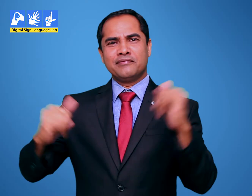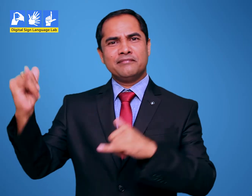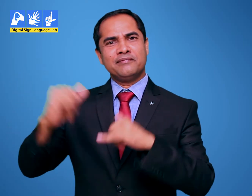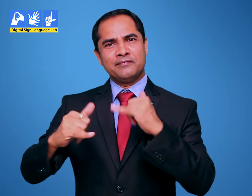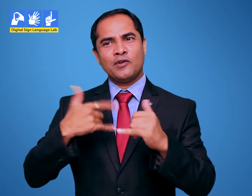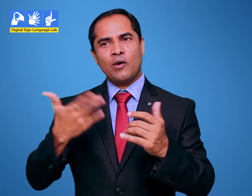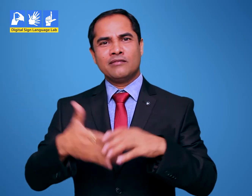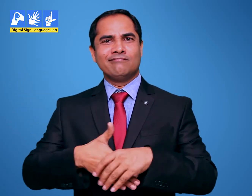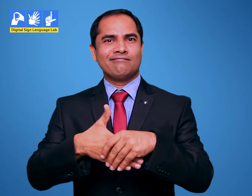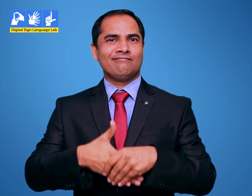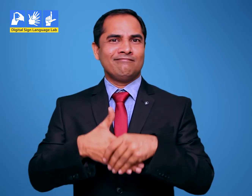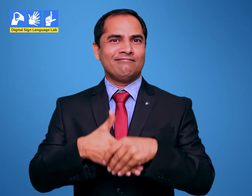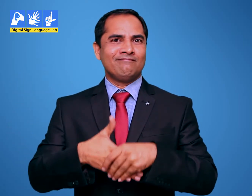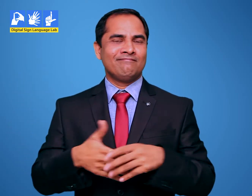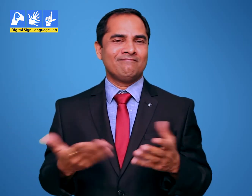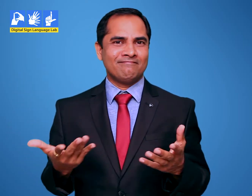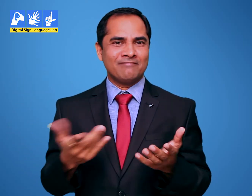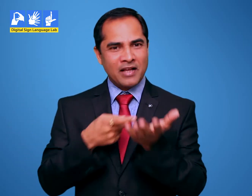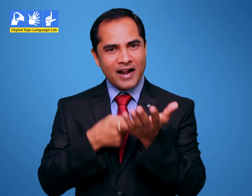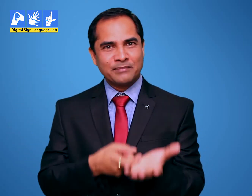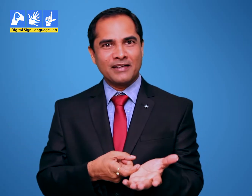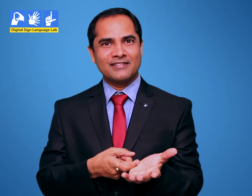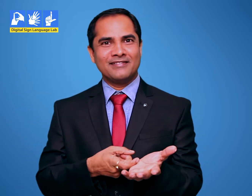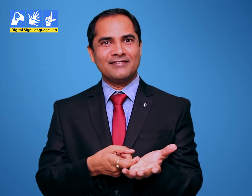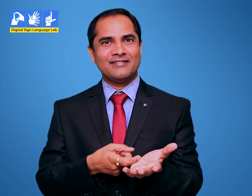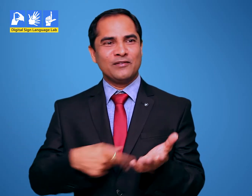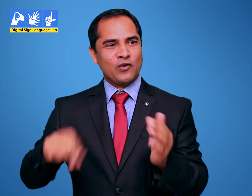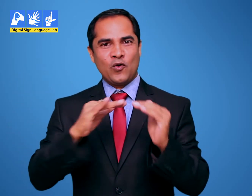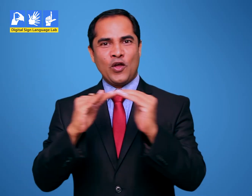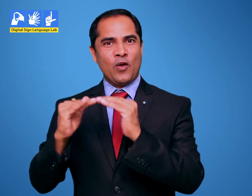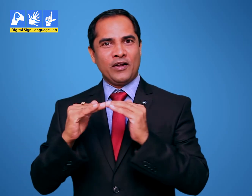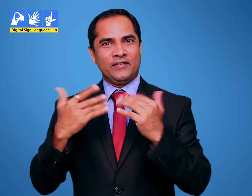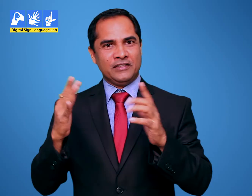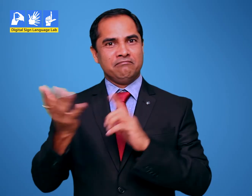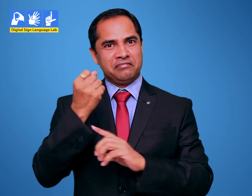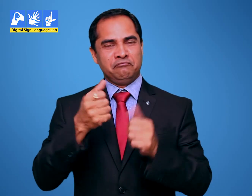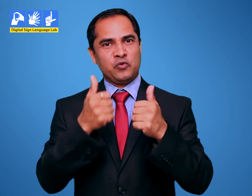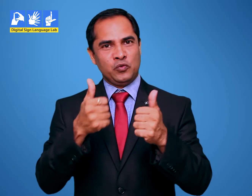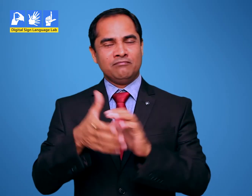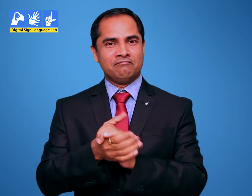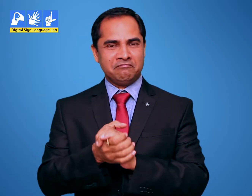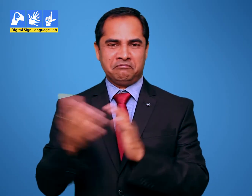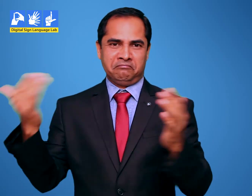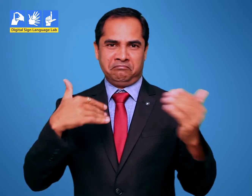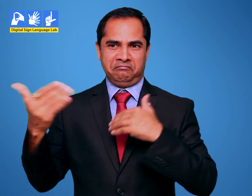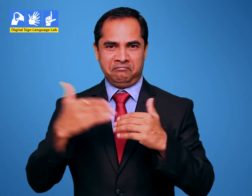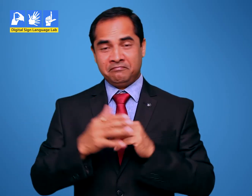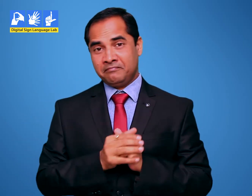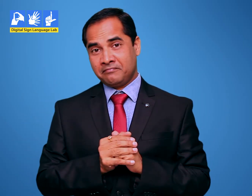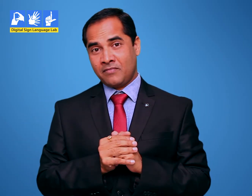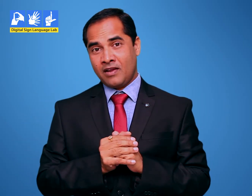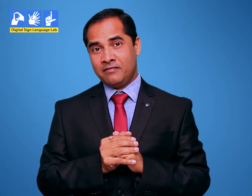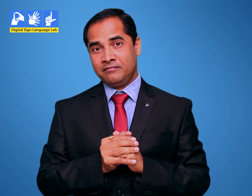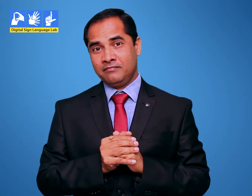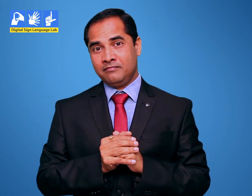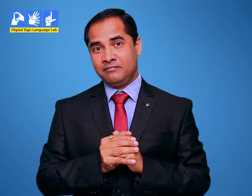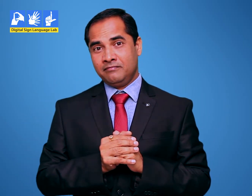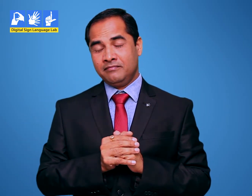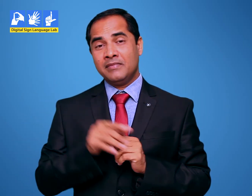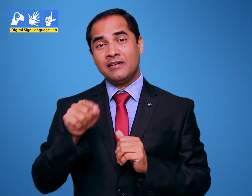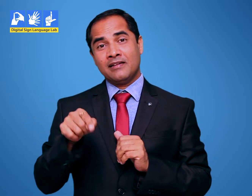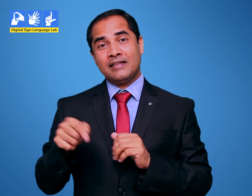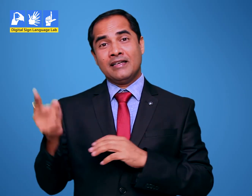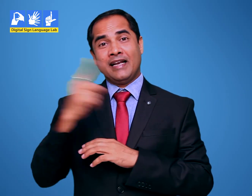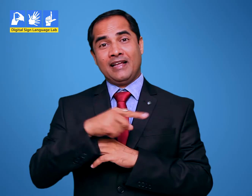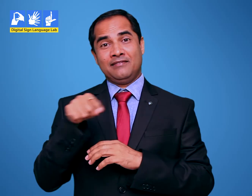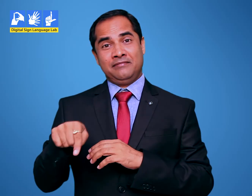leaders who were coming to pay their respects before the inauguration. The